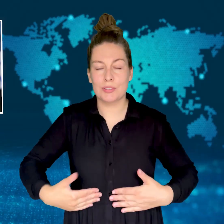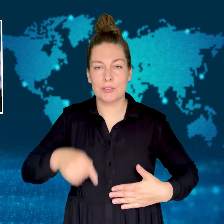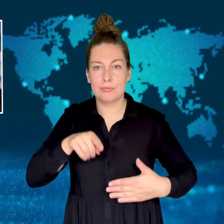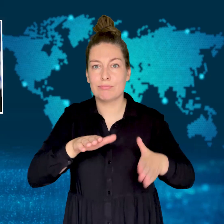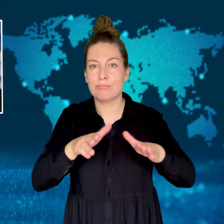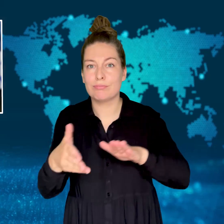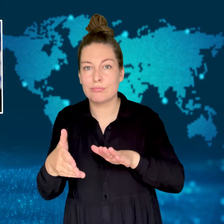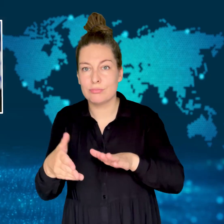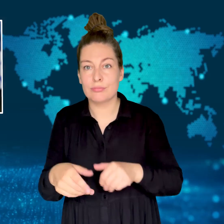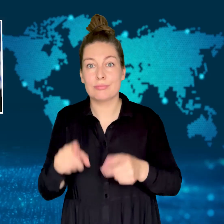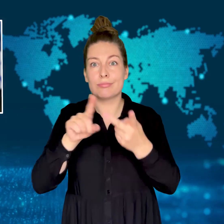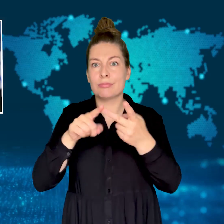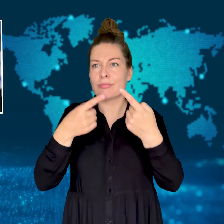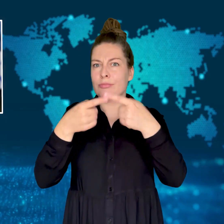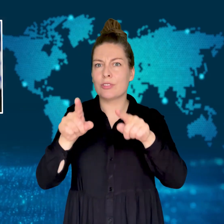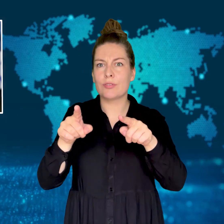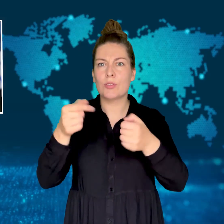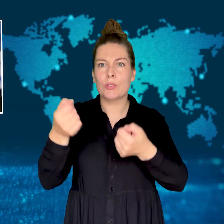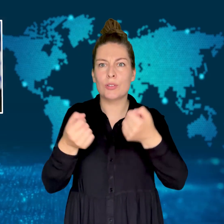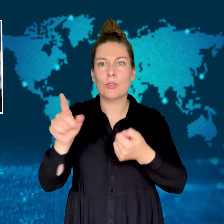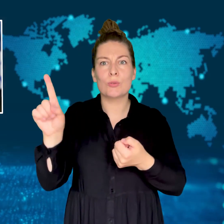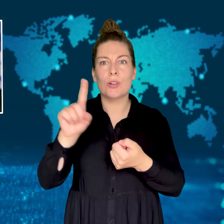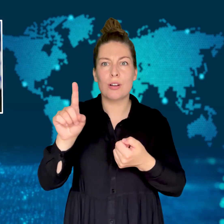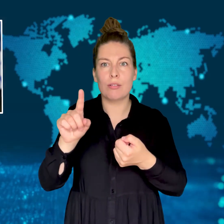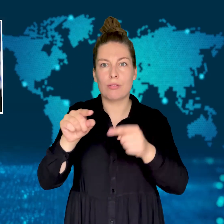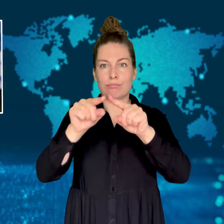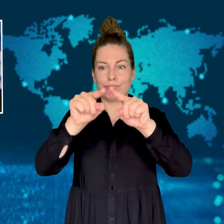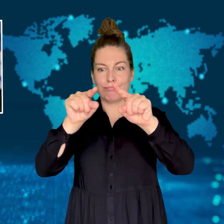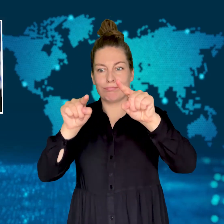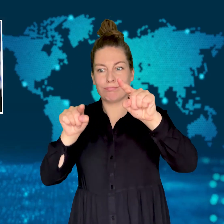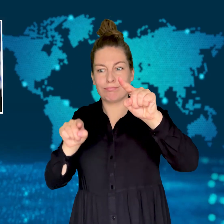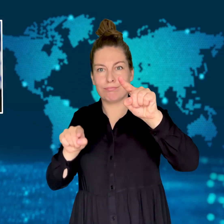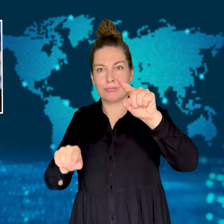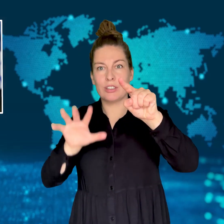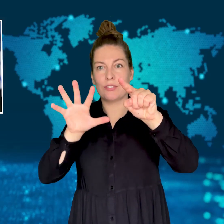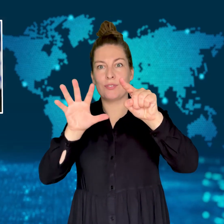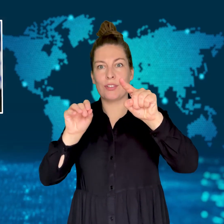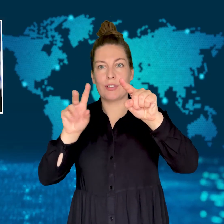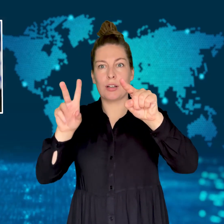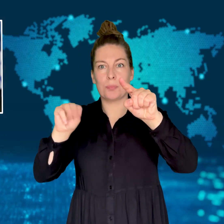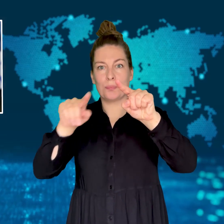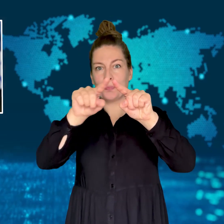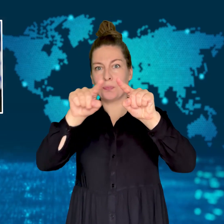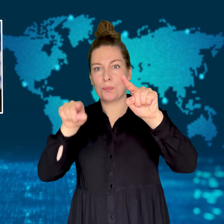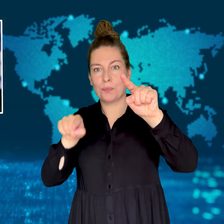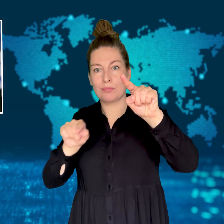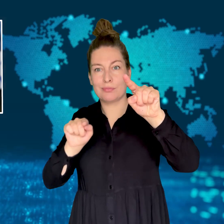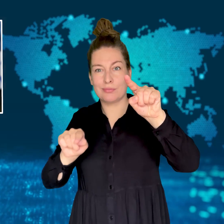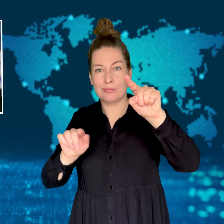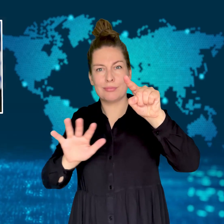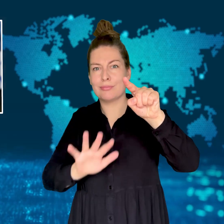in South Sydney's Royal National Park.